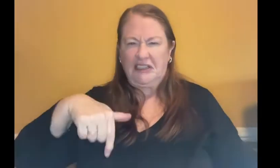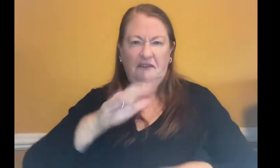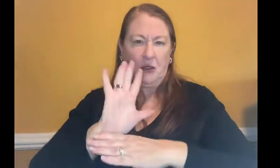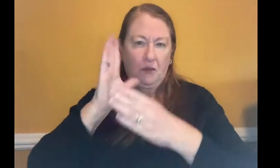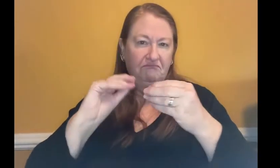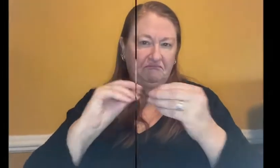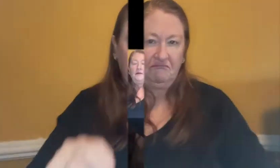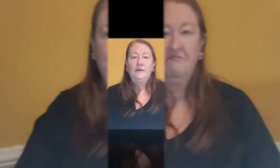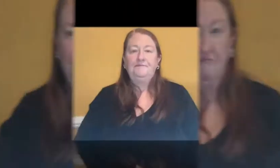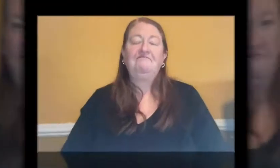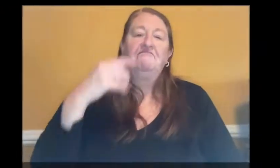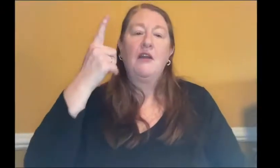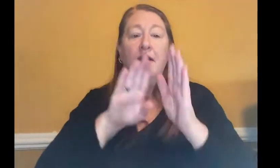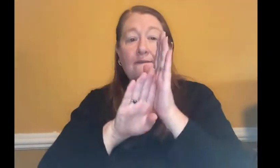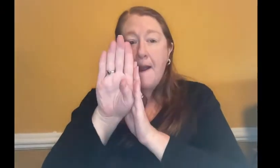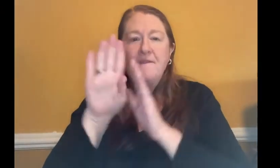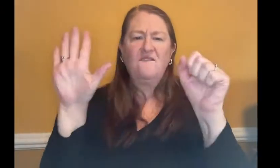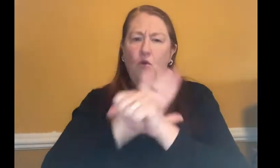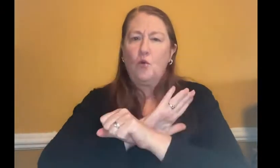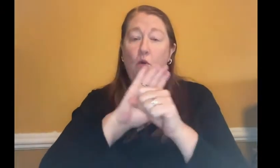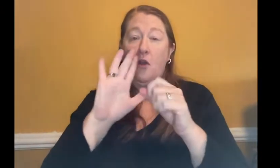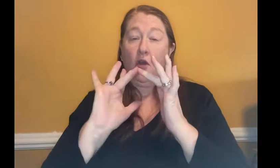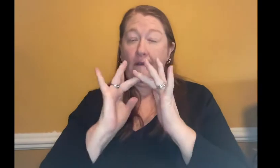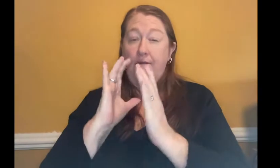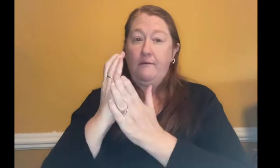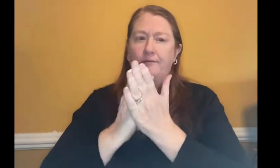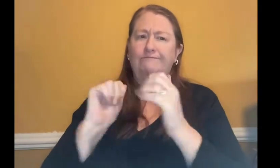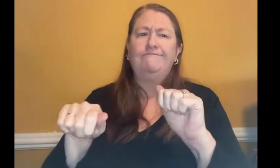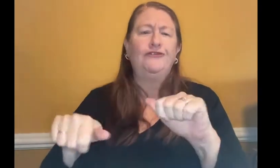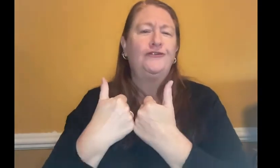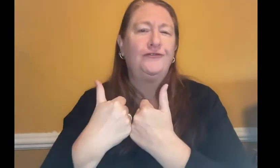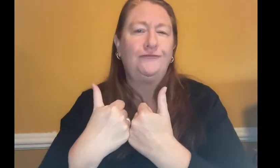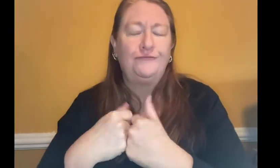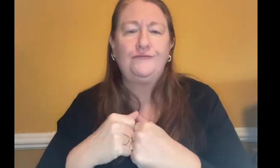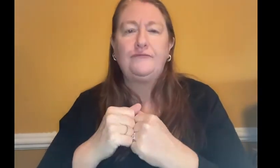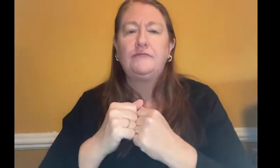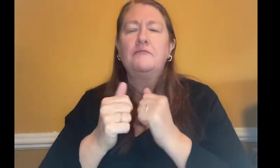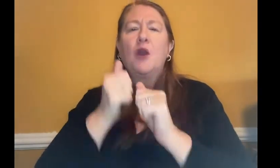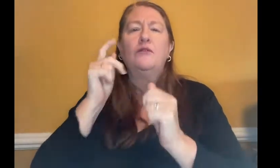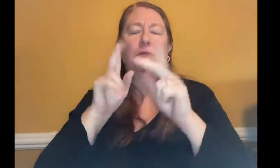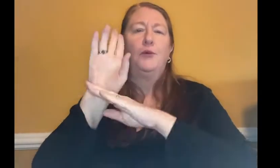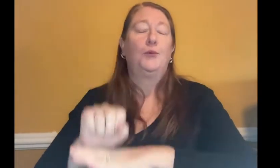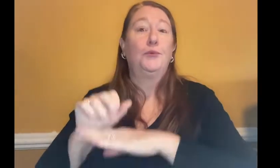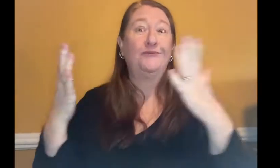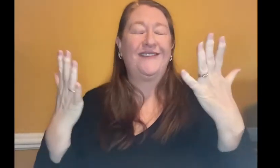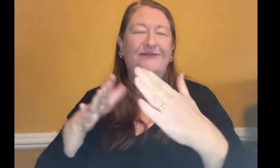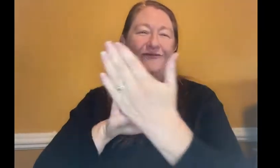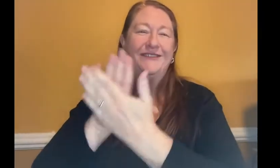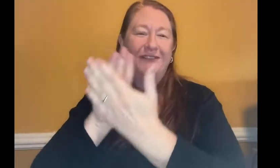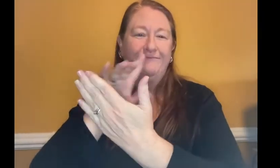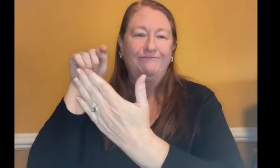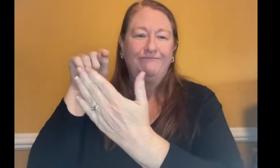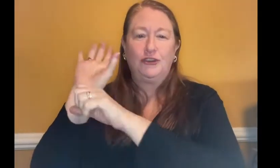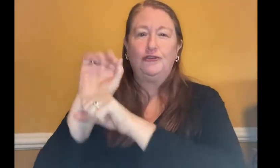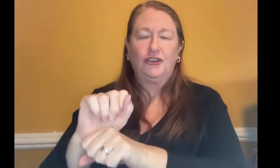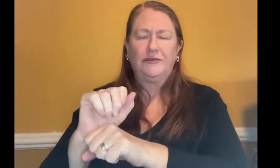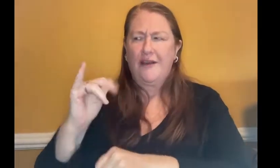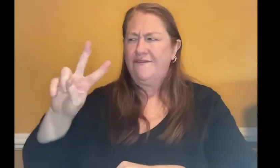This video will tell you how. Developing a fully online class can be challenging, and most people are used to the traditional method.